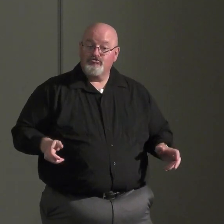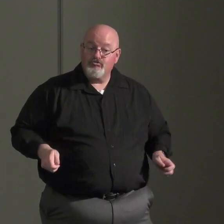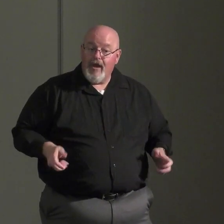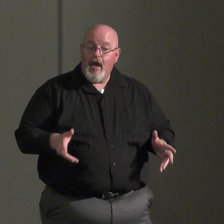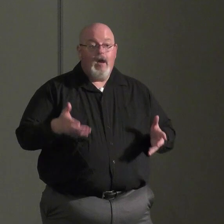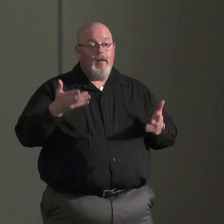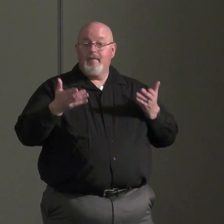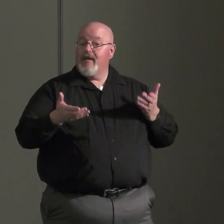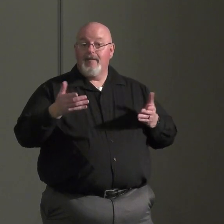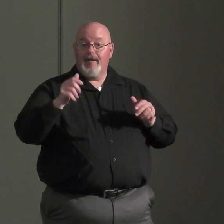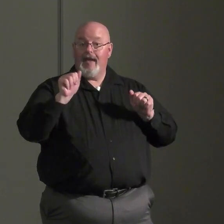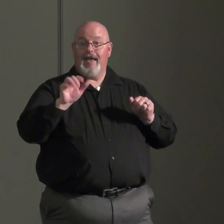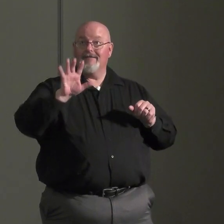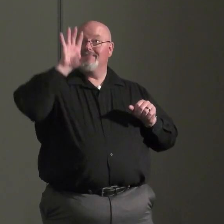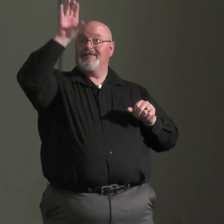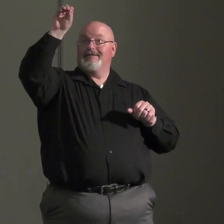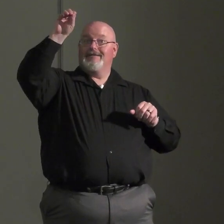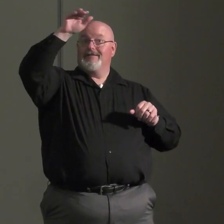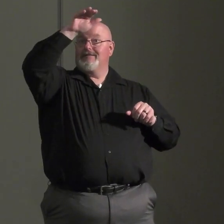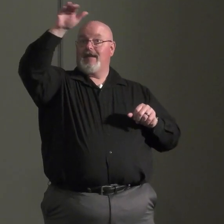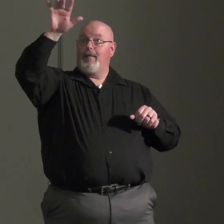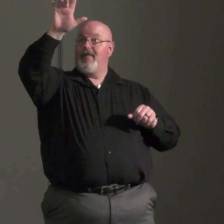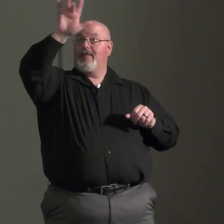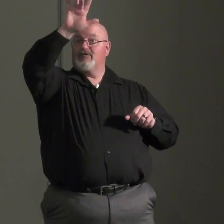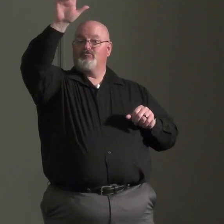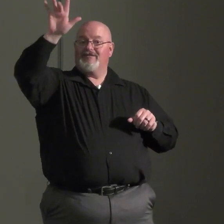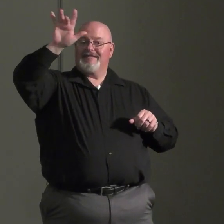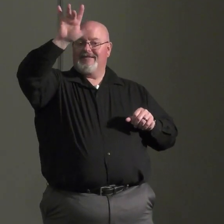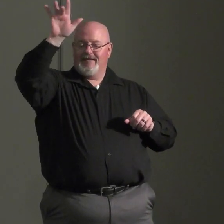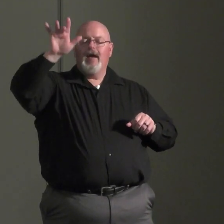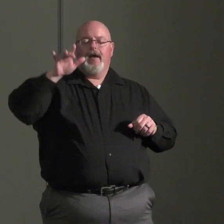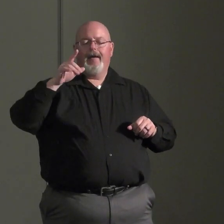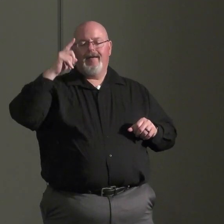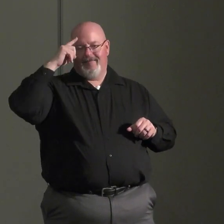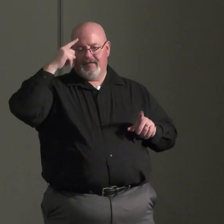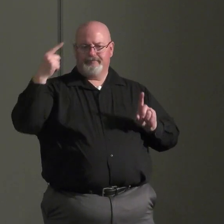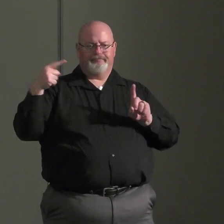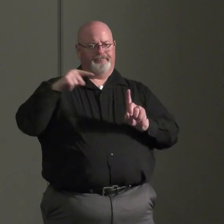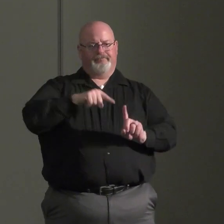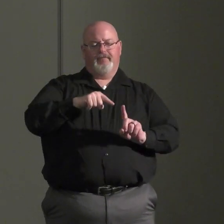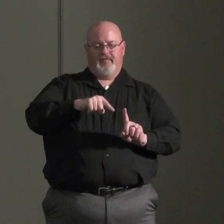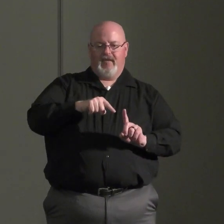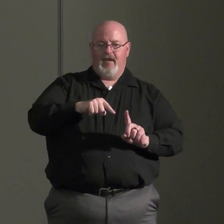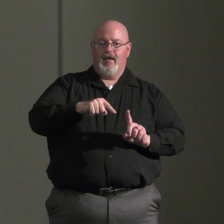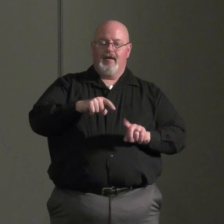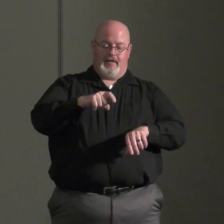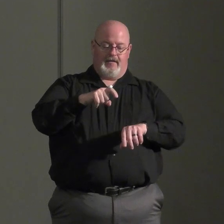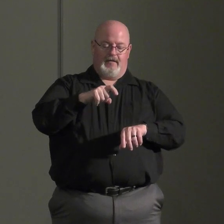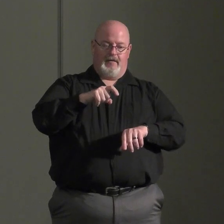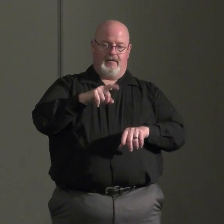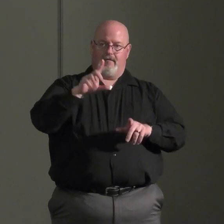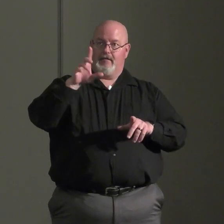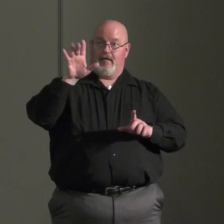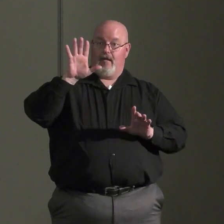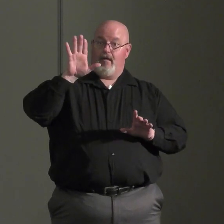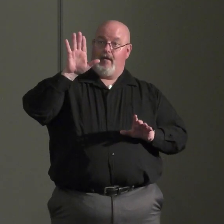might not be able to reach the top of the Kiosk screen it comes back to tying in their feedback